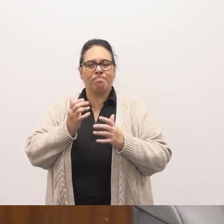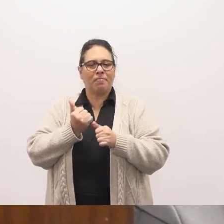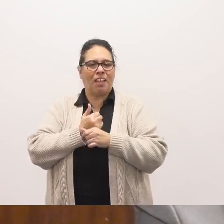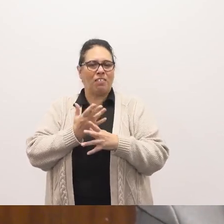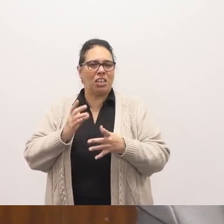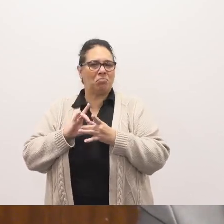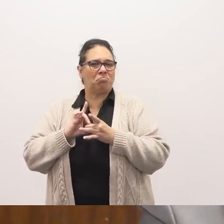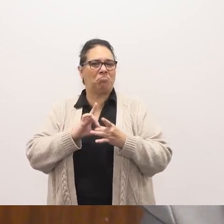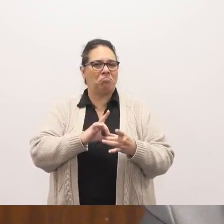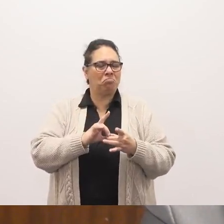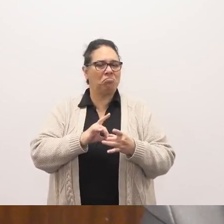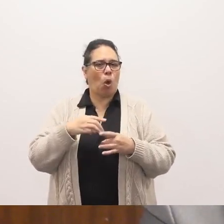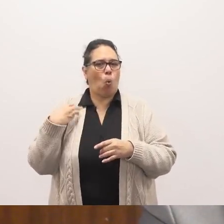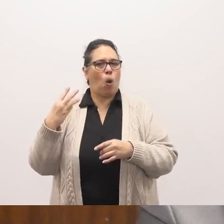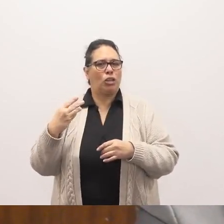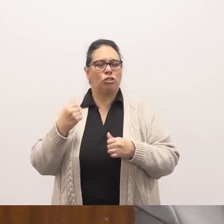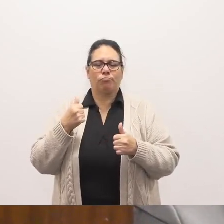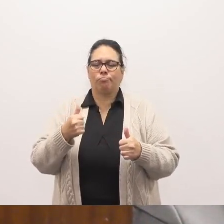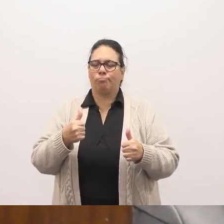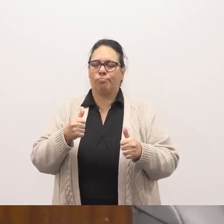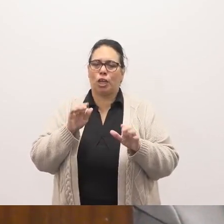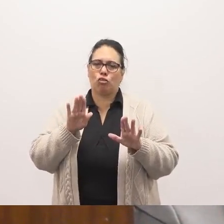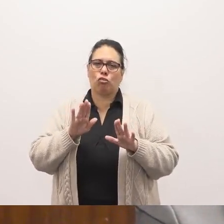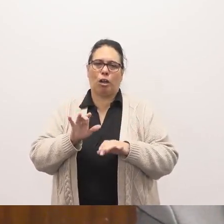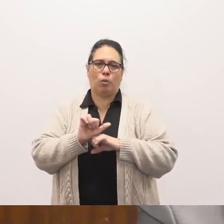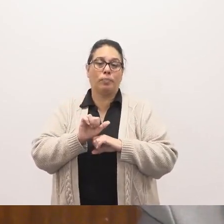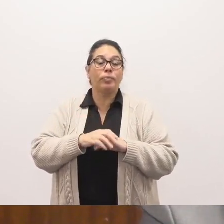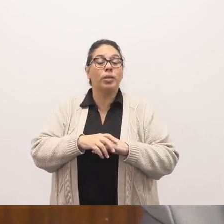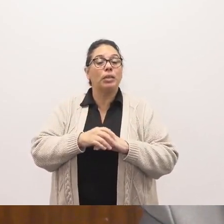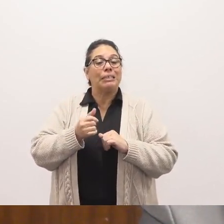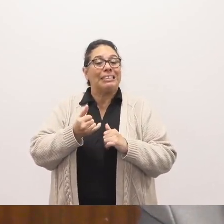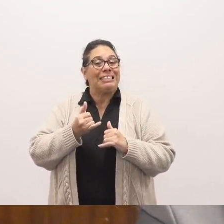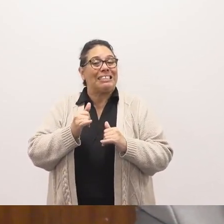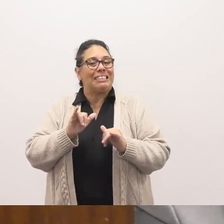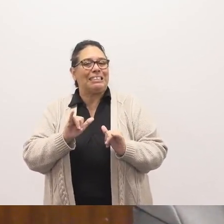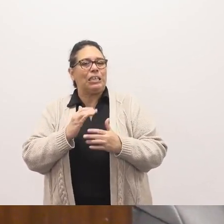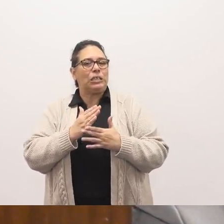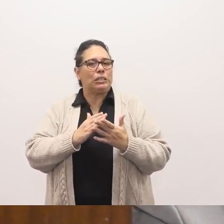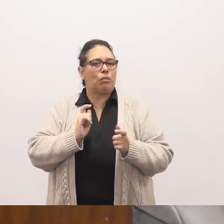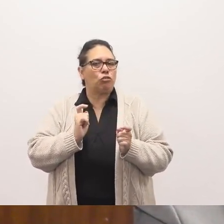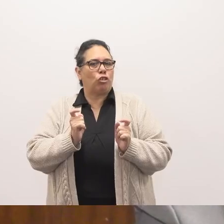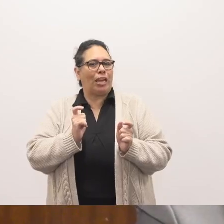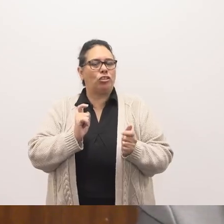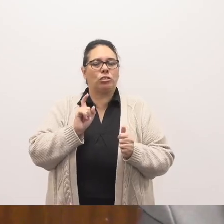they still have been doing a lot of great work. Now there's still some things, some quirks, some changes that need to occur.